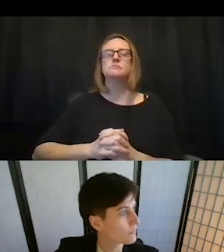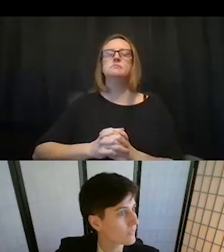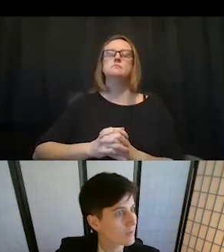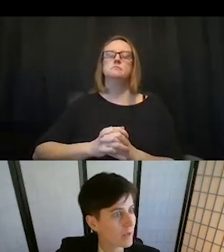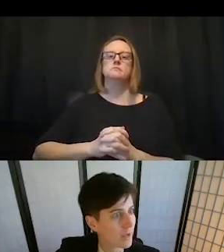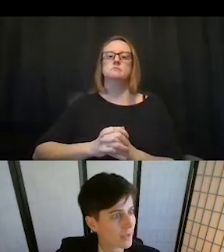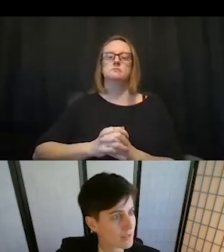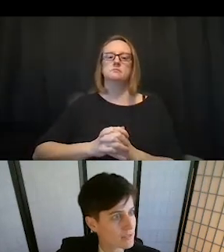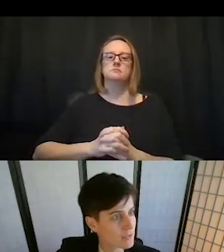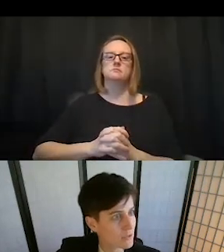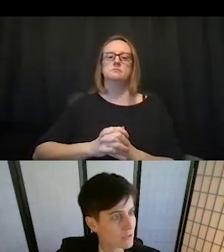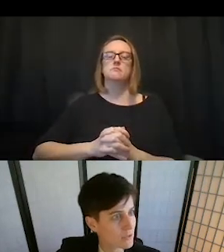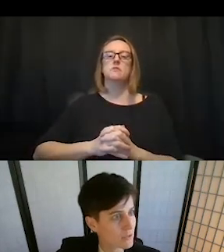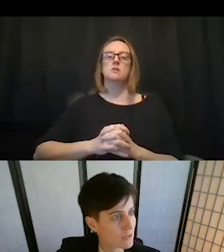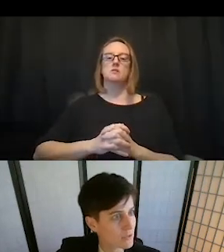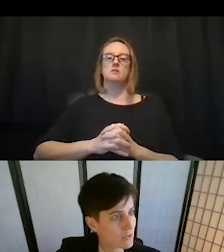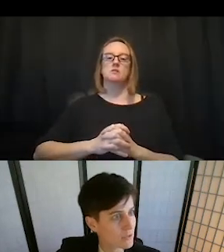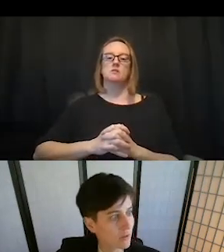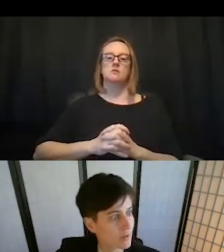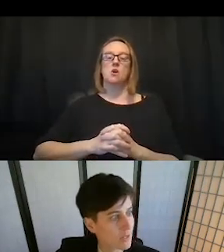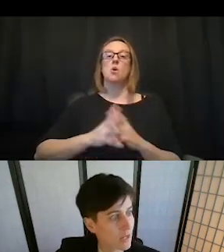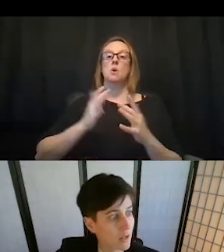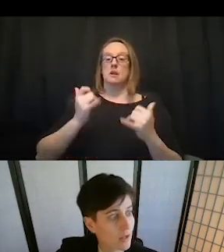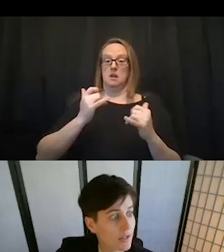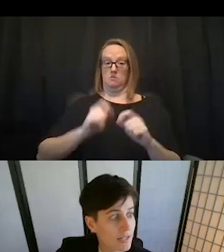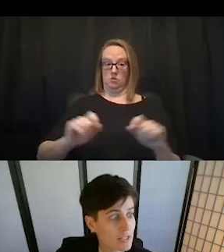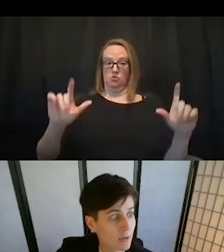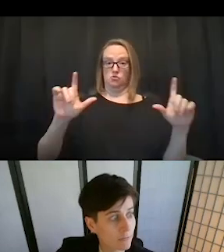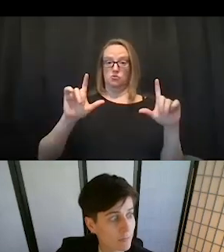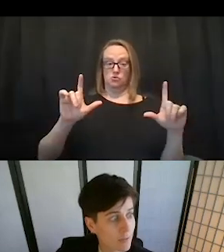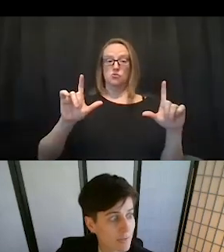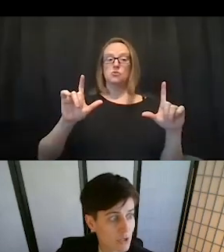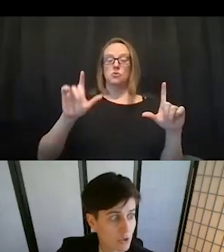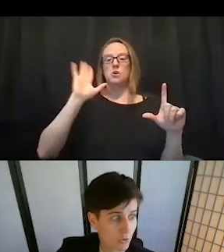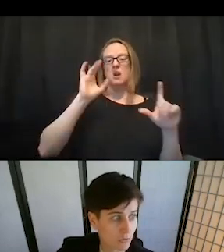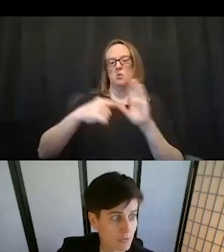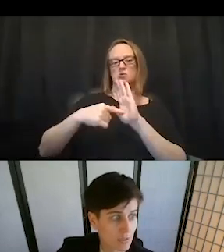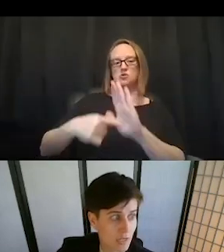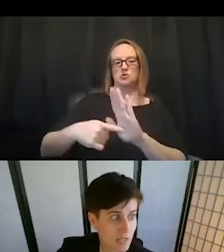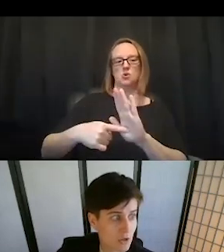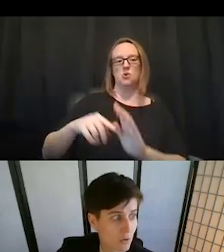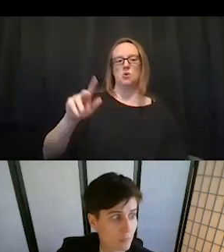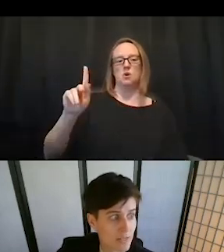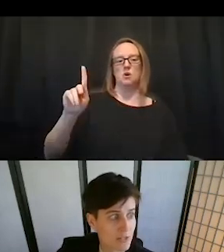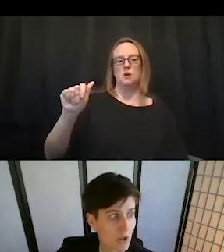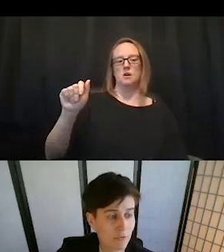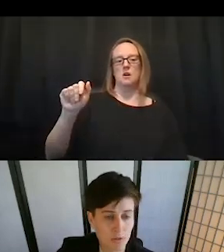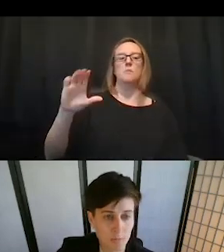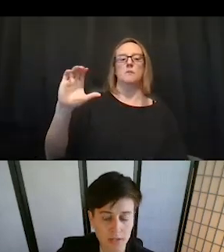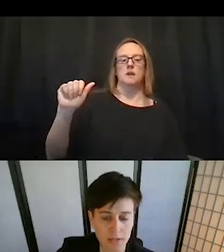um my screen to share uh an excerpt from Kamisha Jones It's called "Praise Song for The Body"